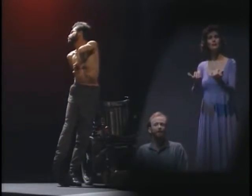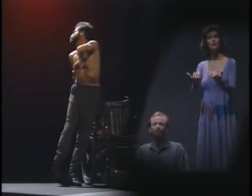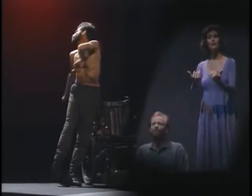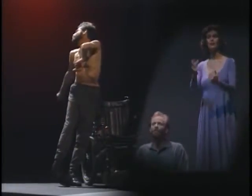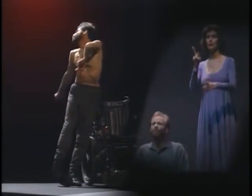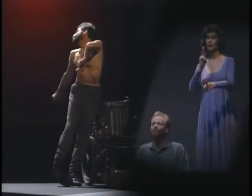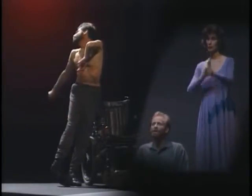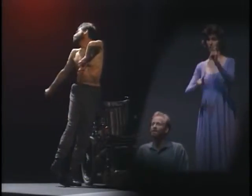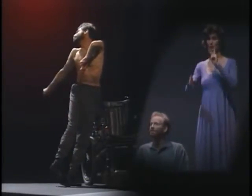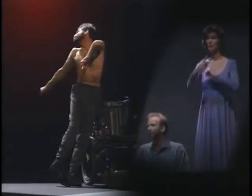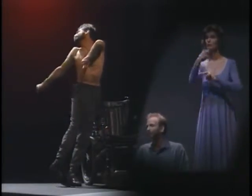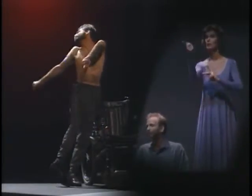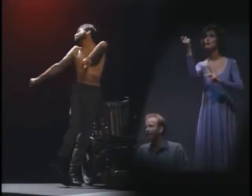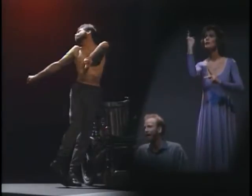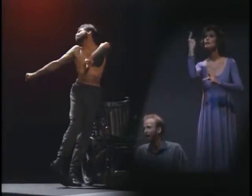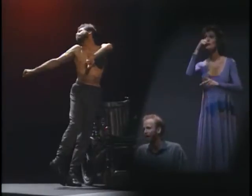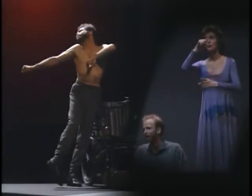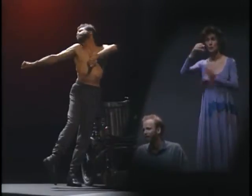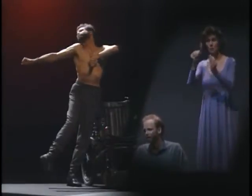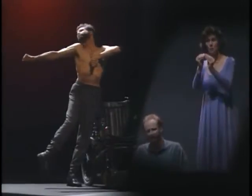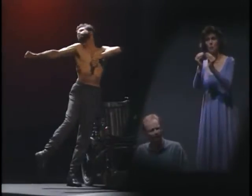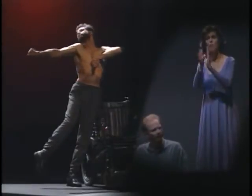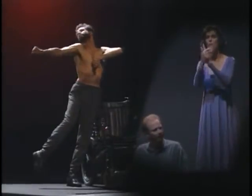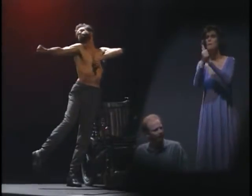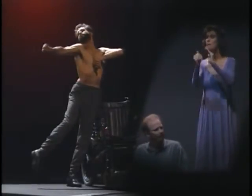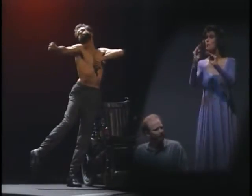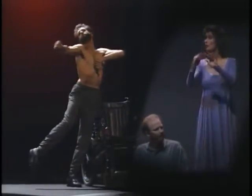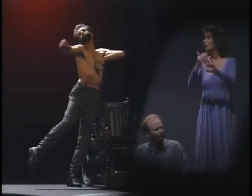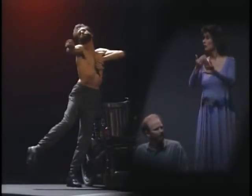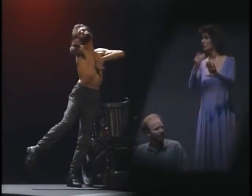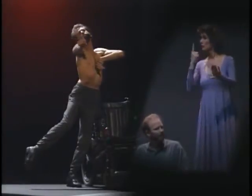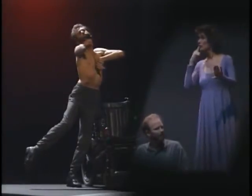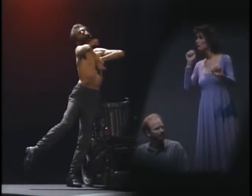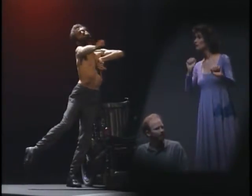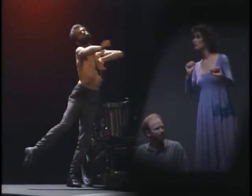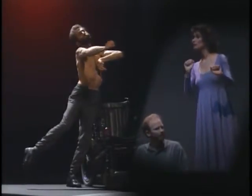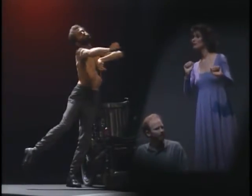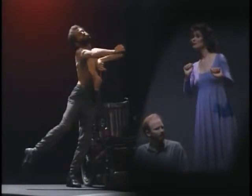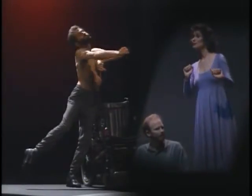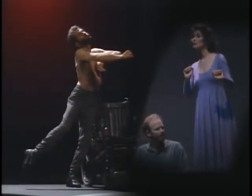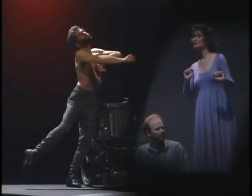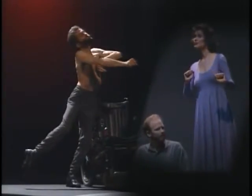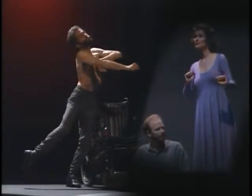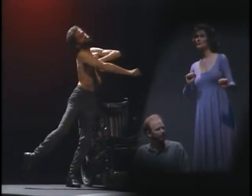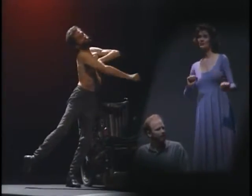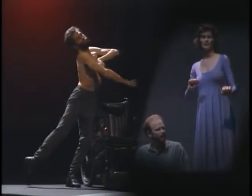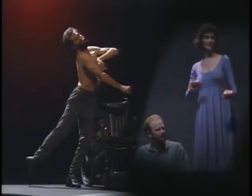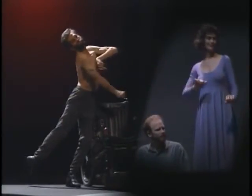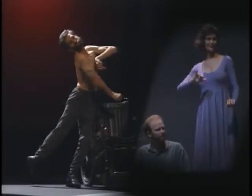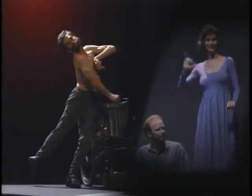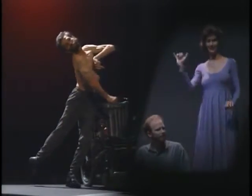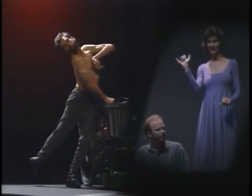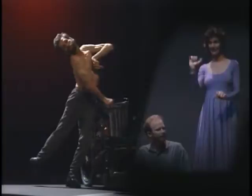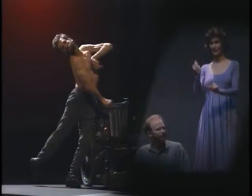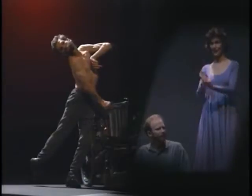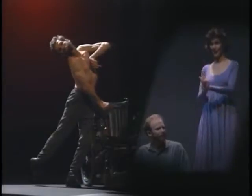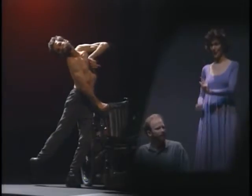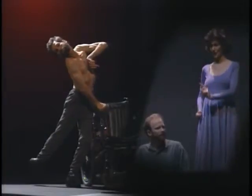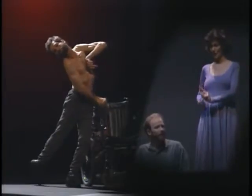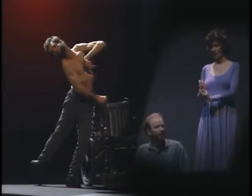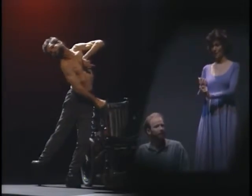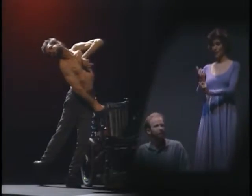more than what they've been told they are the flame is fanned and the fire